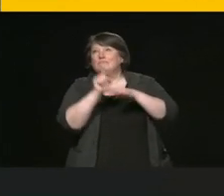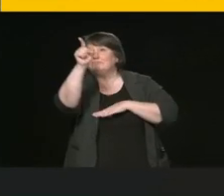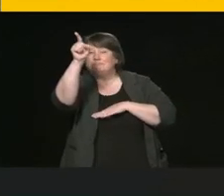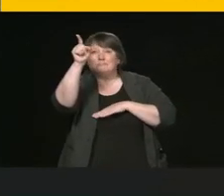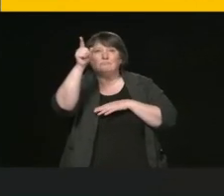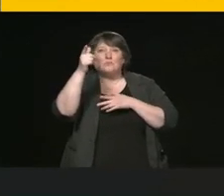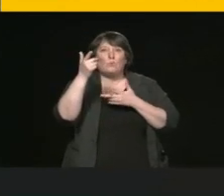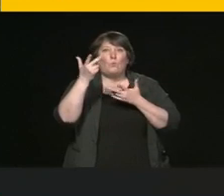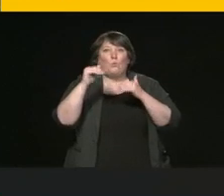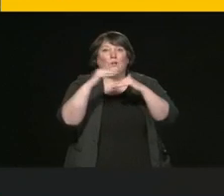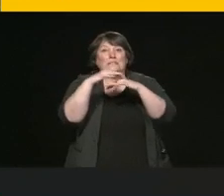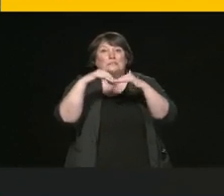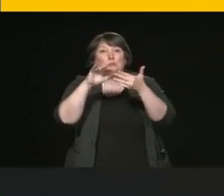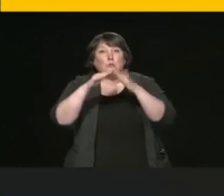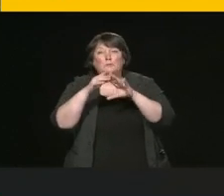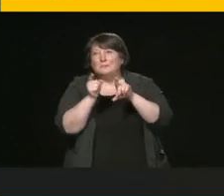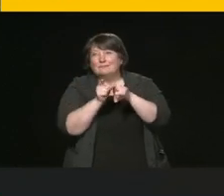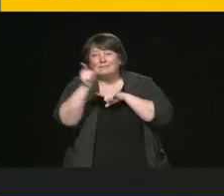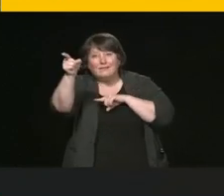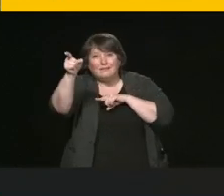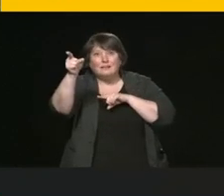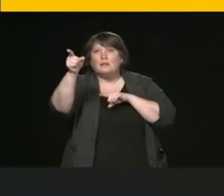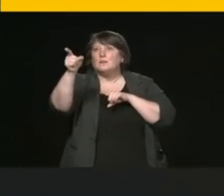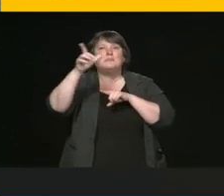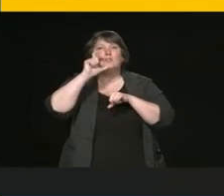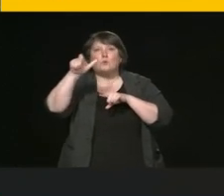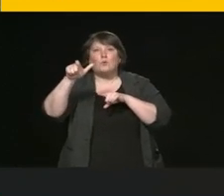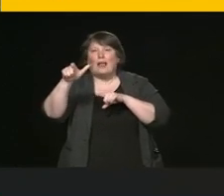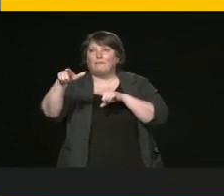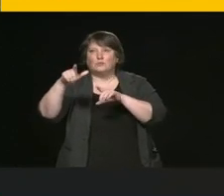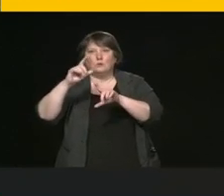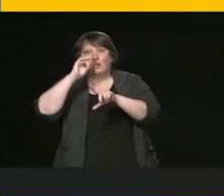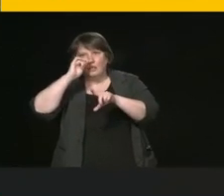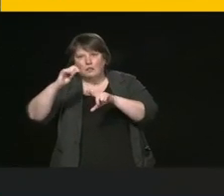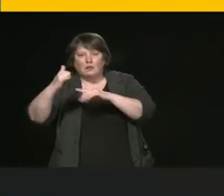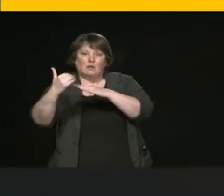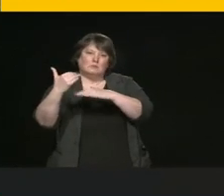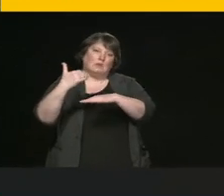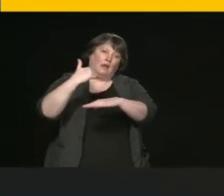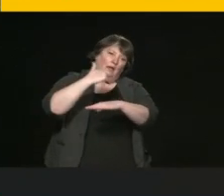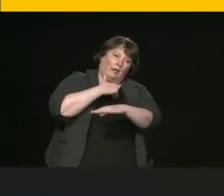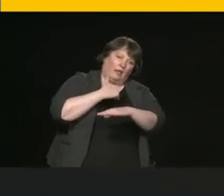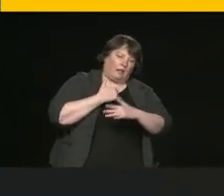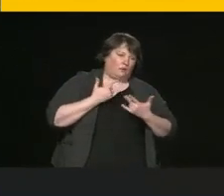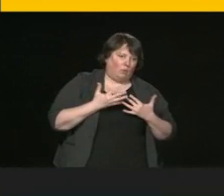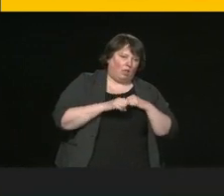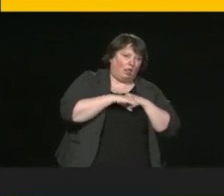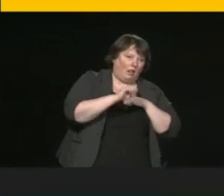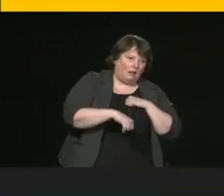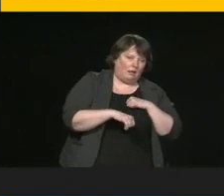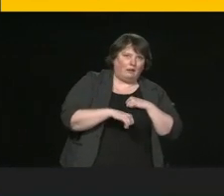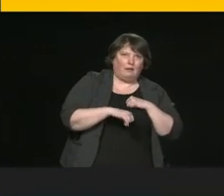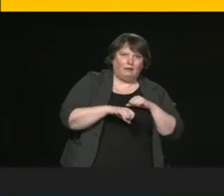AND RURAL AREAS, INDIGENOUS COMMUNITIES, BECAUSE THAT WILL ELIMINATE THE TRANSPORTATION